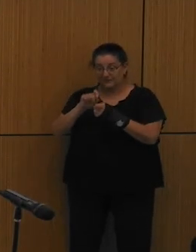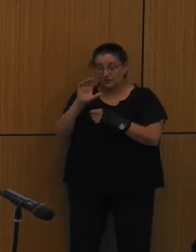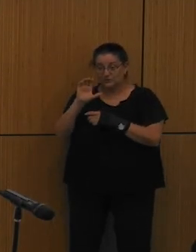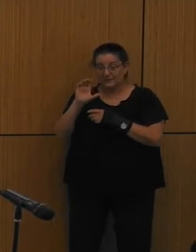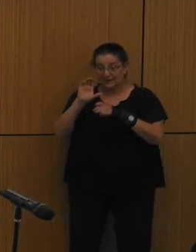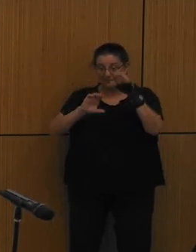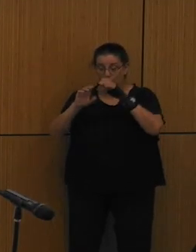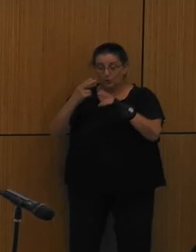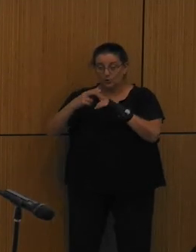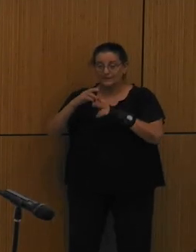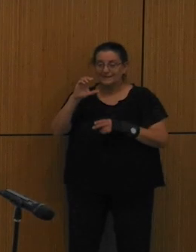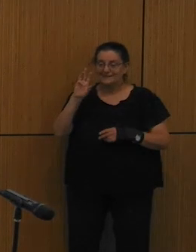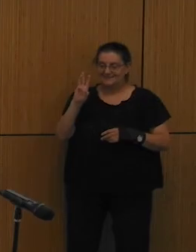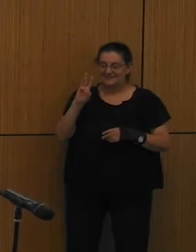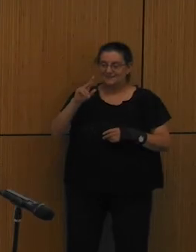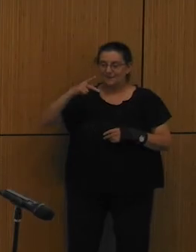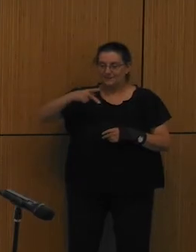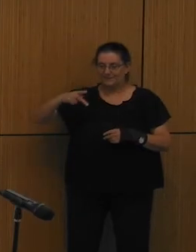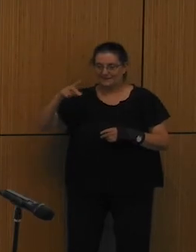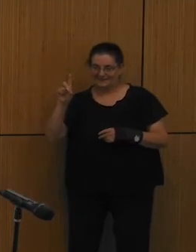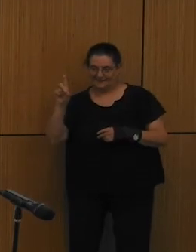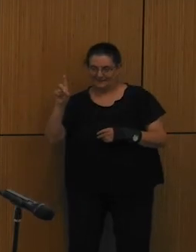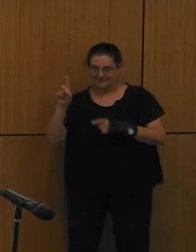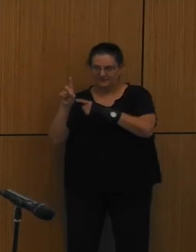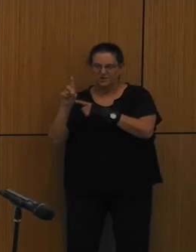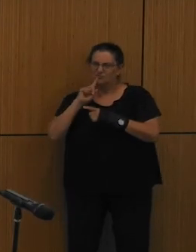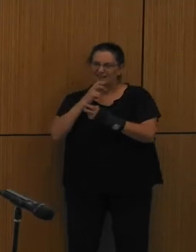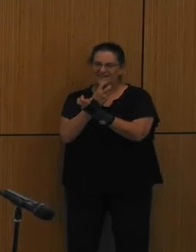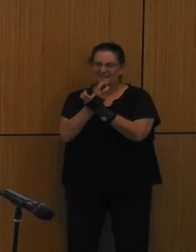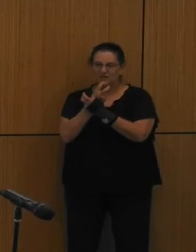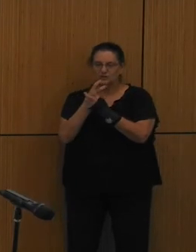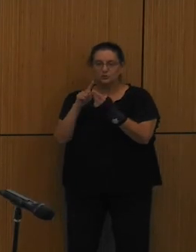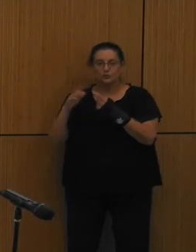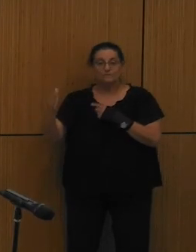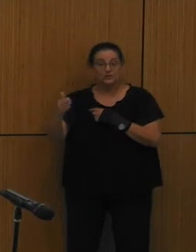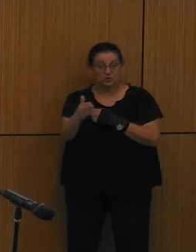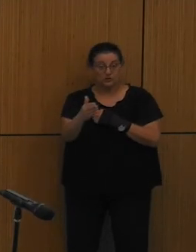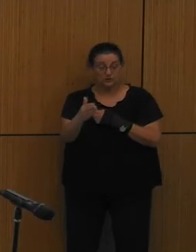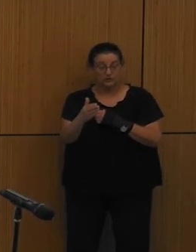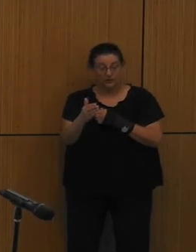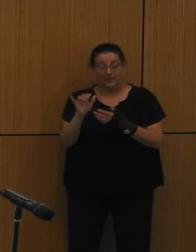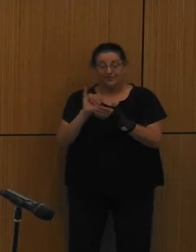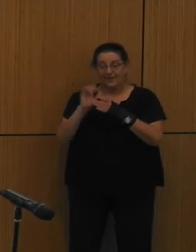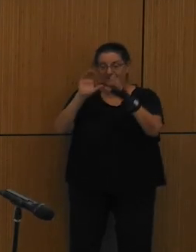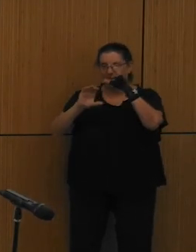So, six PPD, it turns out, is especially toxic to fish. The chemical itself isn't so toxic.